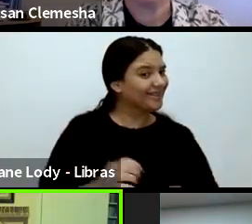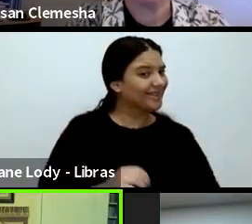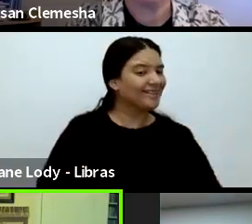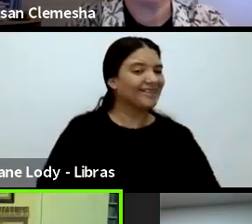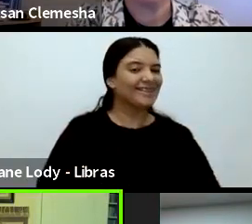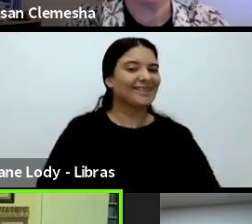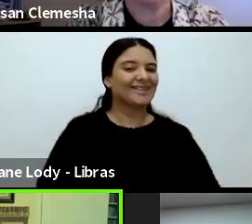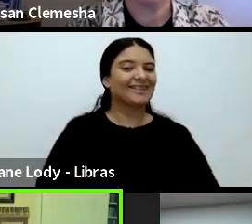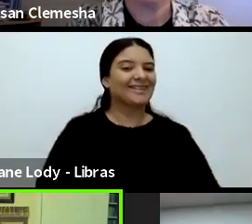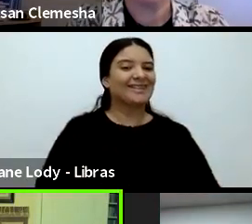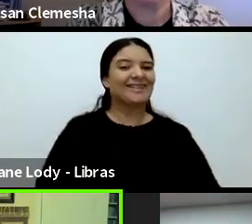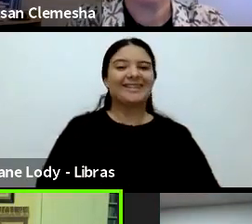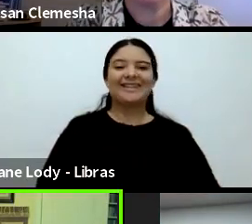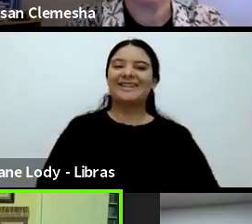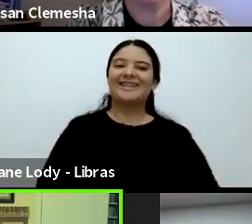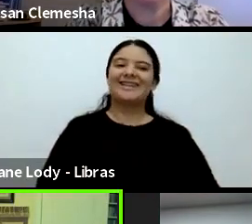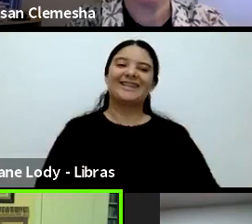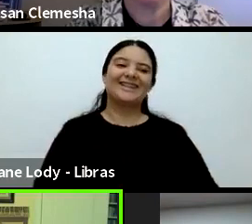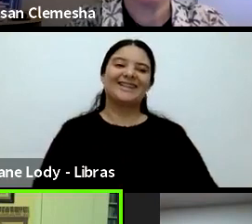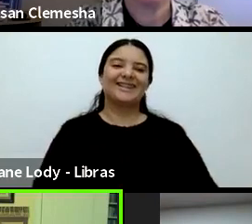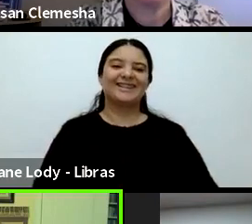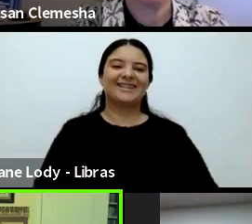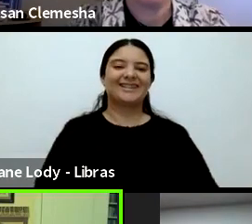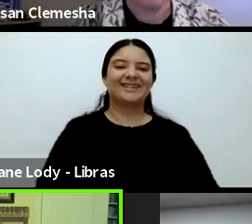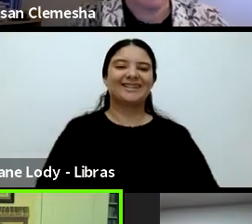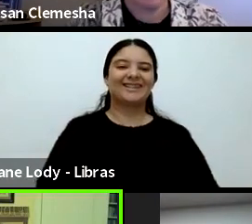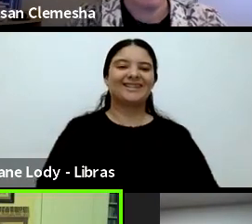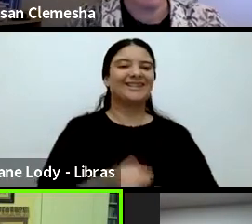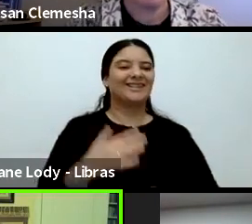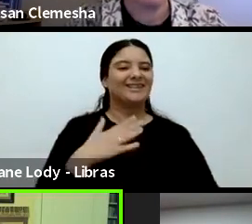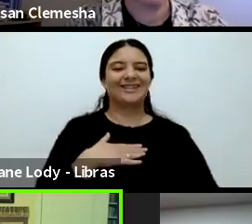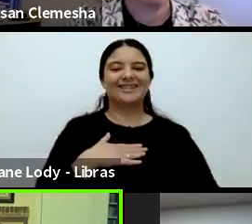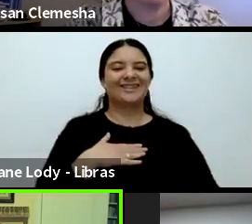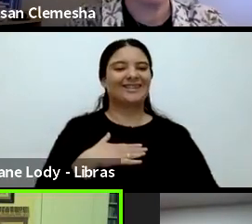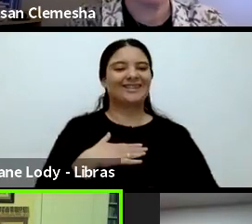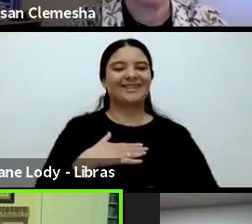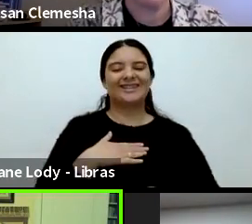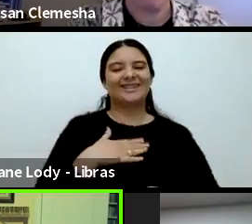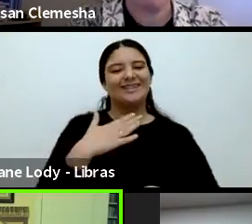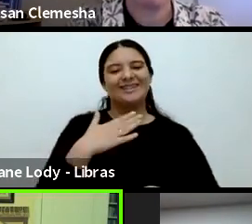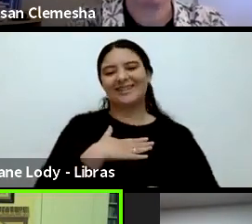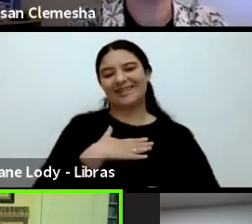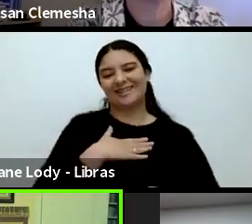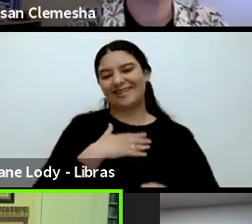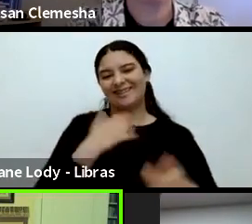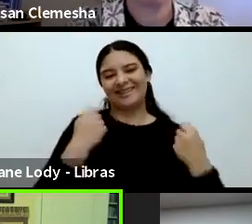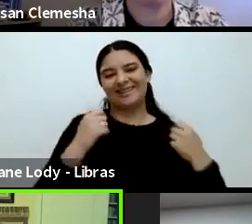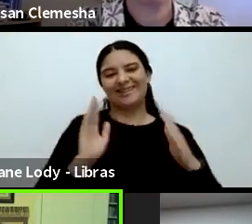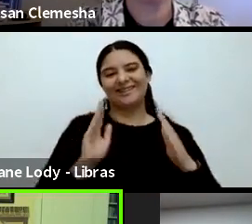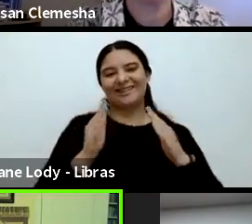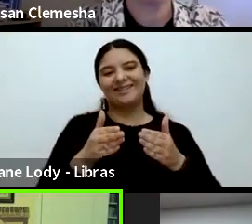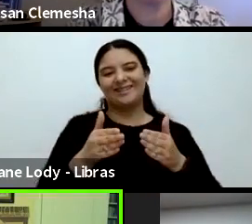if needed as well Peter, I do. do, I'm not going to rely on what's being transcribed at the bottom of my screen because almost bottom of my screen because